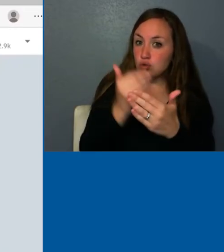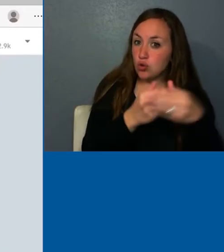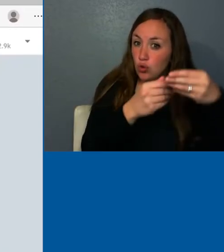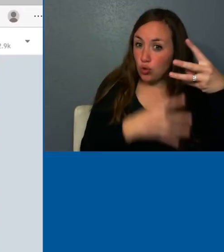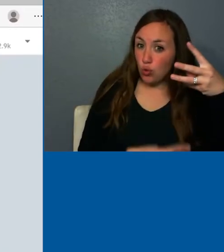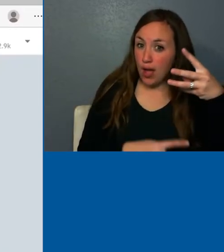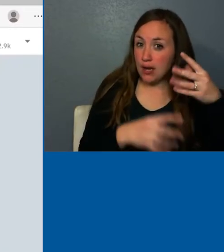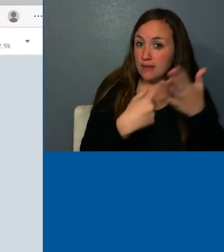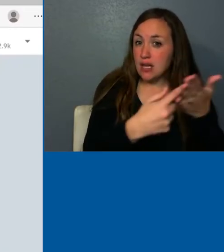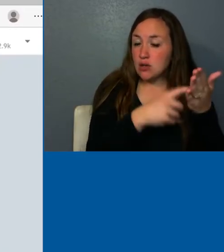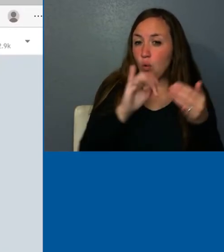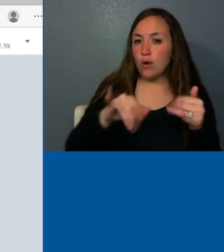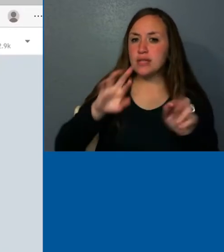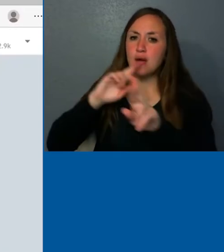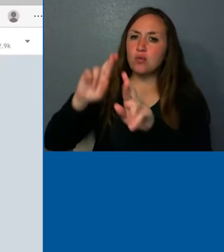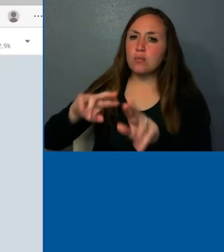or was that a reply to the previous discussion?